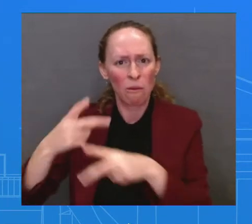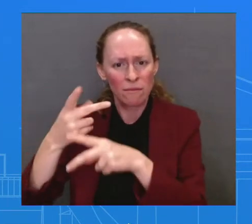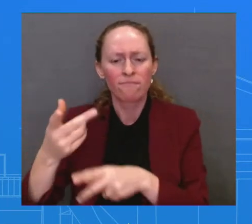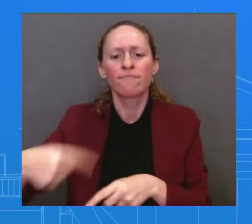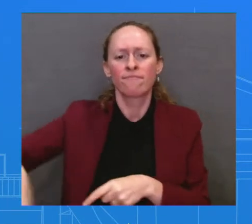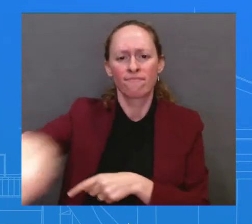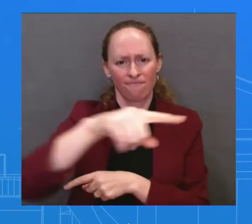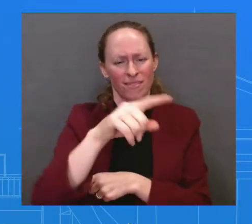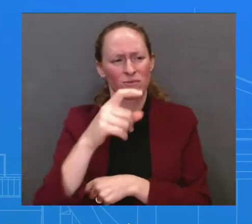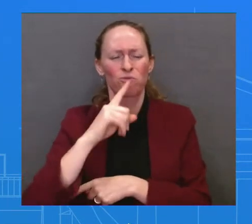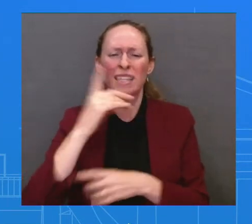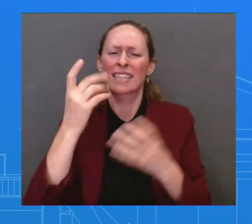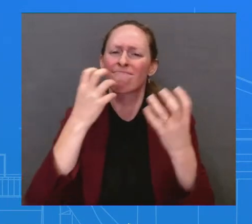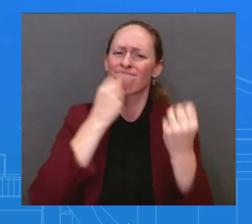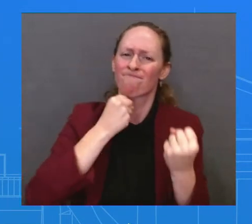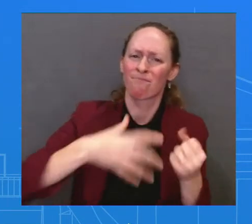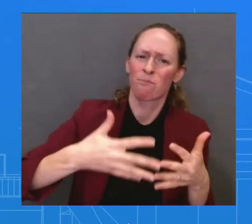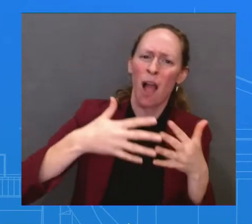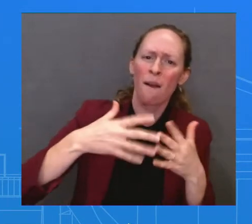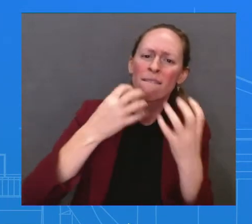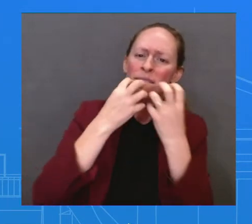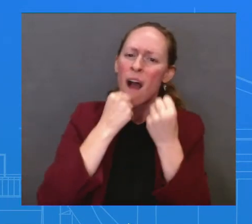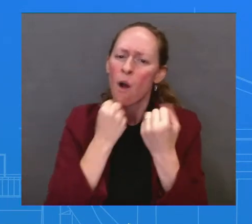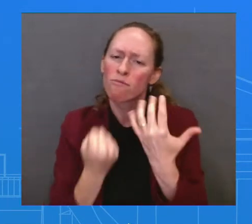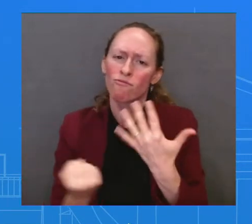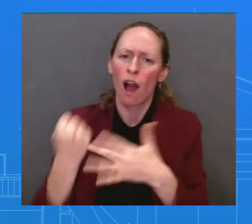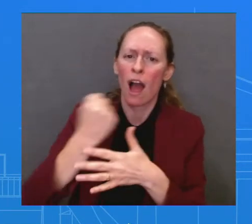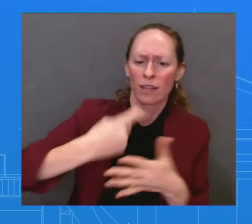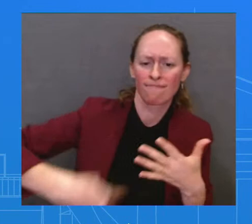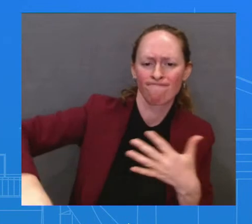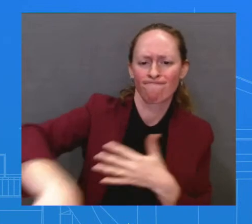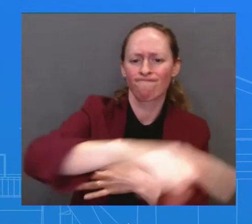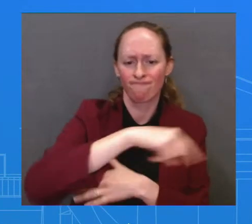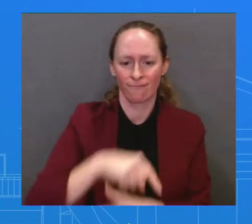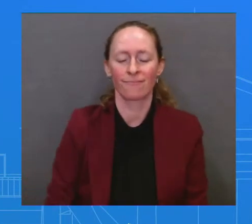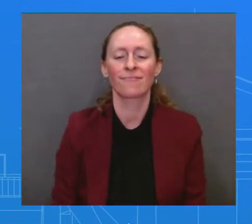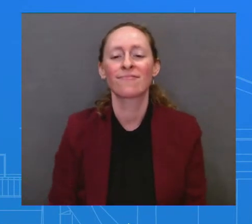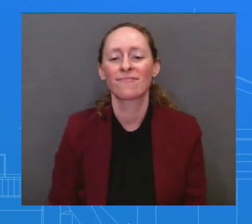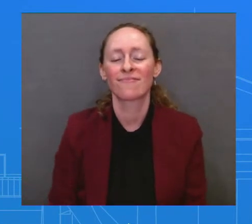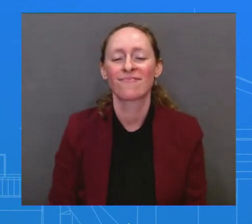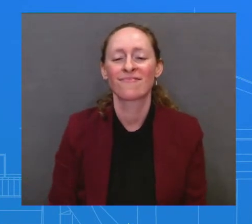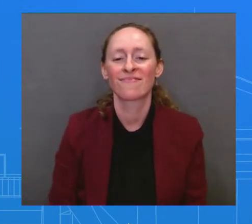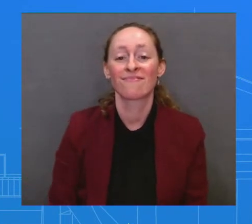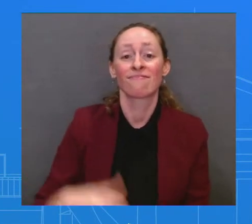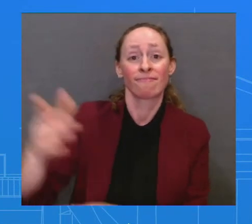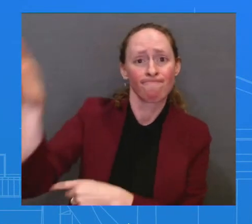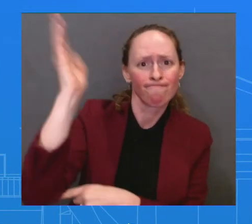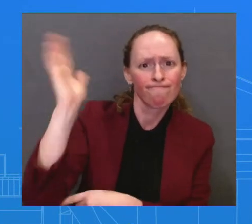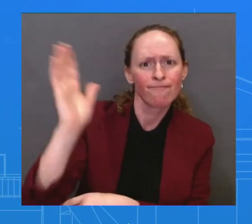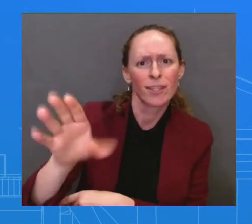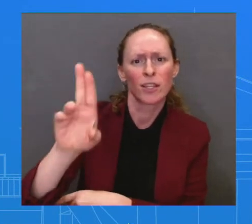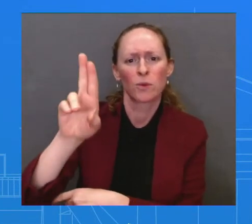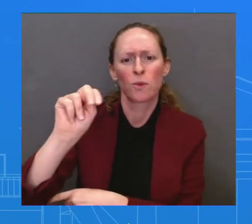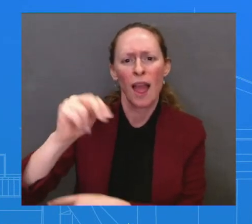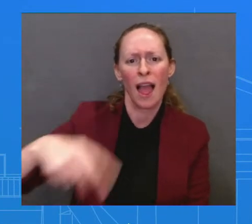Following up on that speech at the U.N. earlier this week, today President Biden is hosting President Zelenskyy of Ukraine here at the White House,